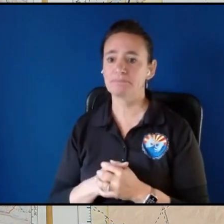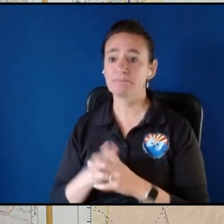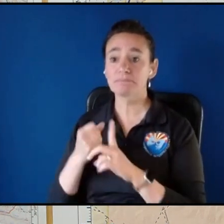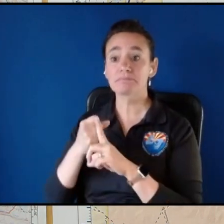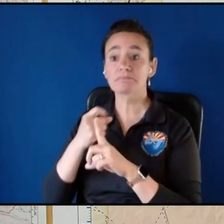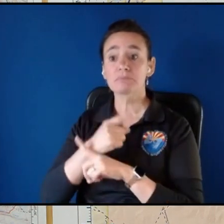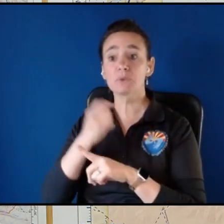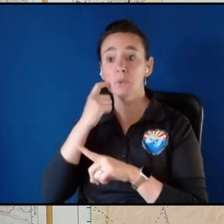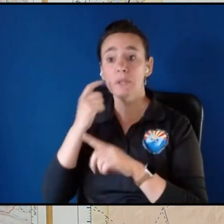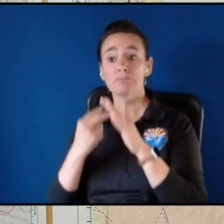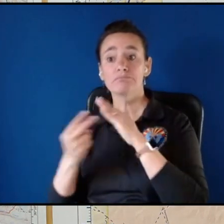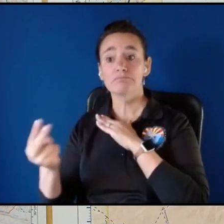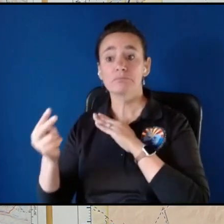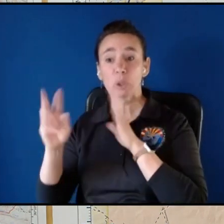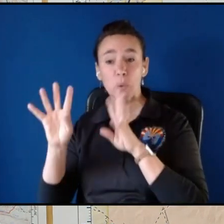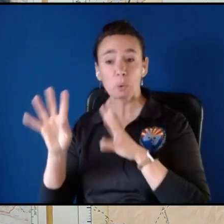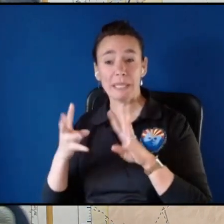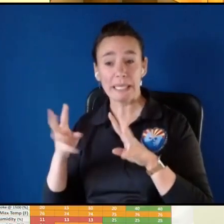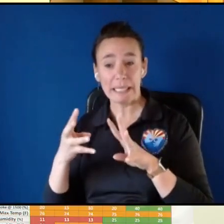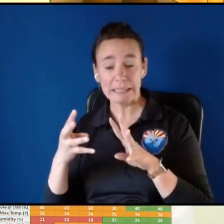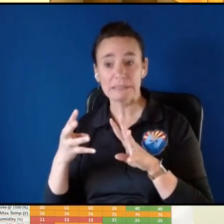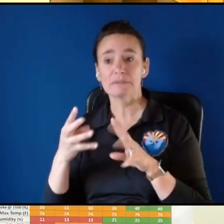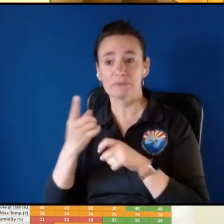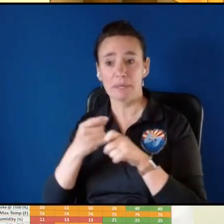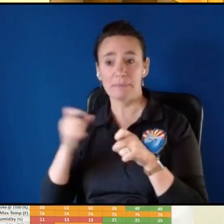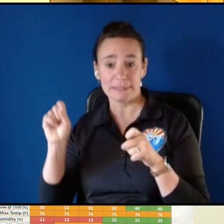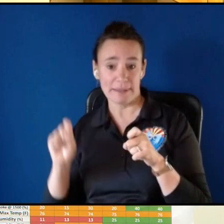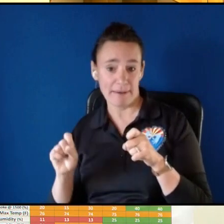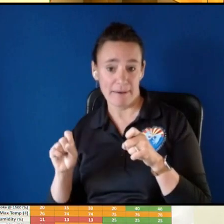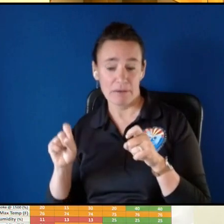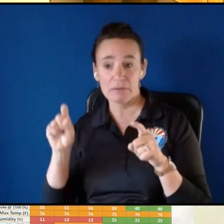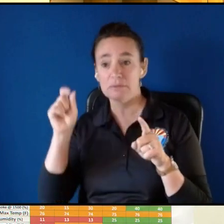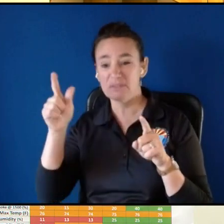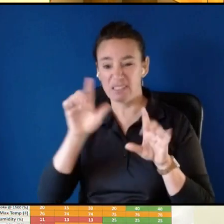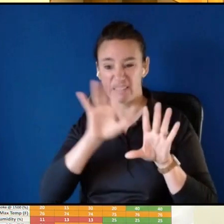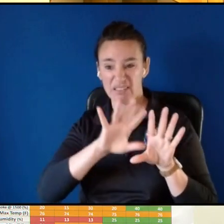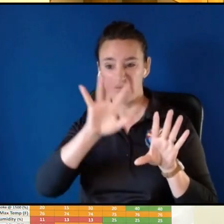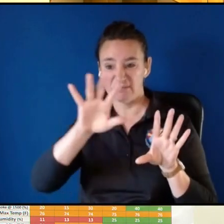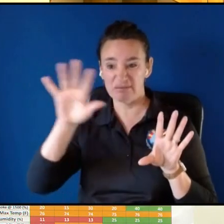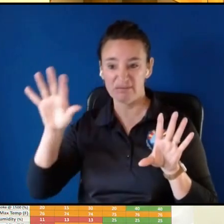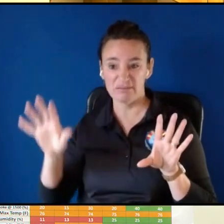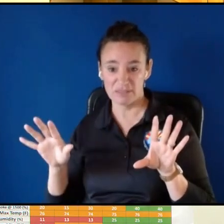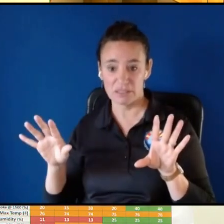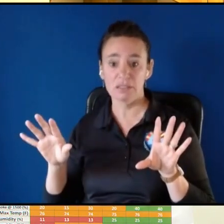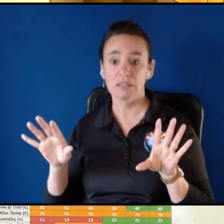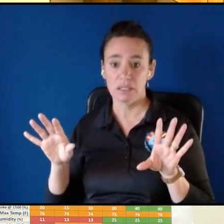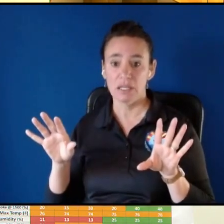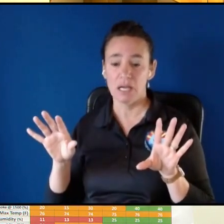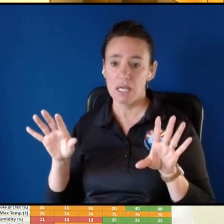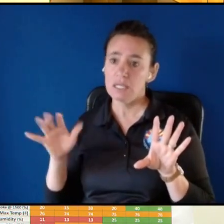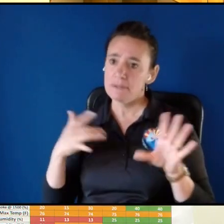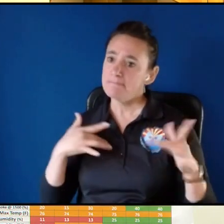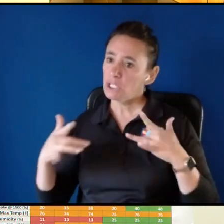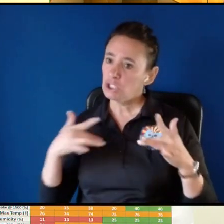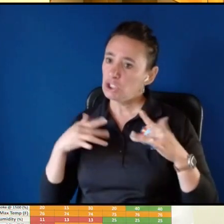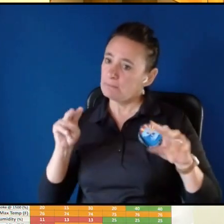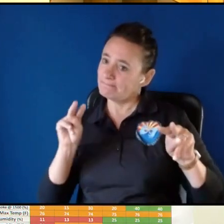strong winds out of the south, these areas in here are are very concerning for us. If we have a start that comes out of that,